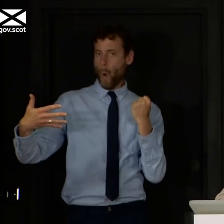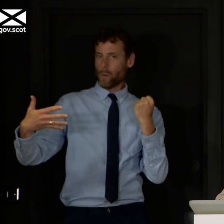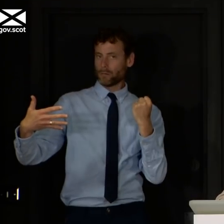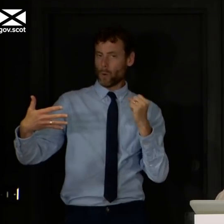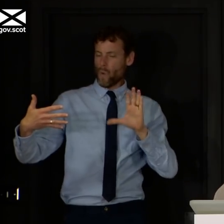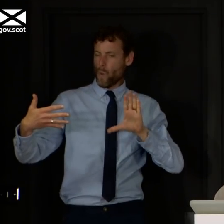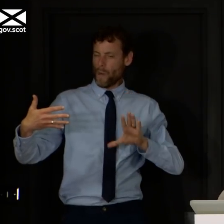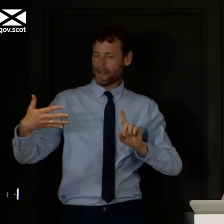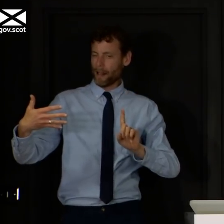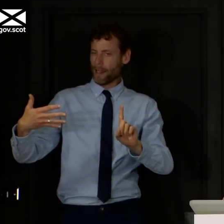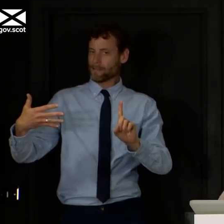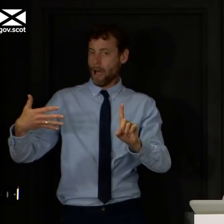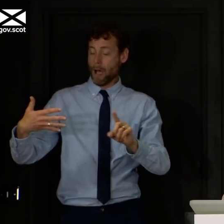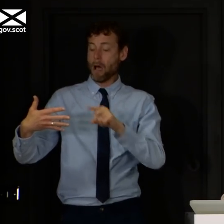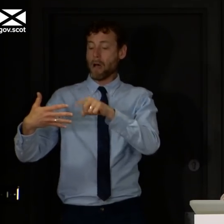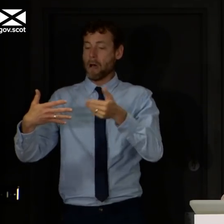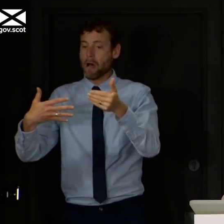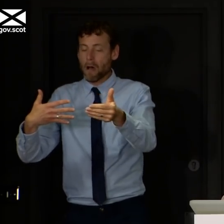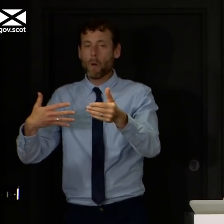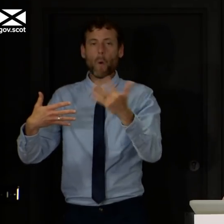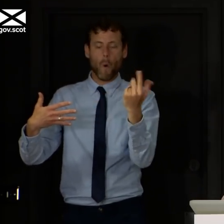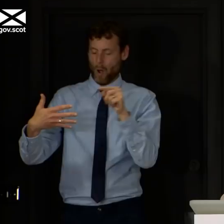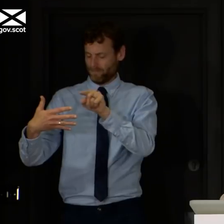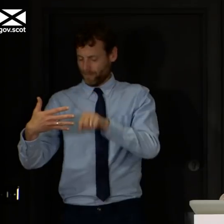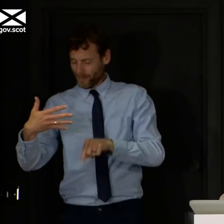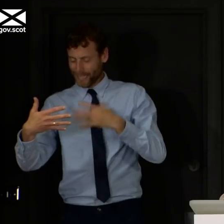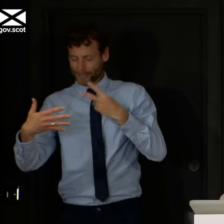2, there may be some things that require greater guidance. But getting all those decisions